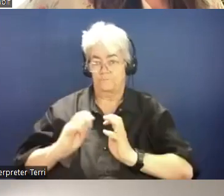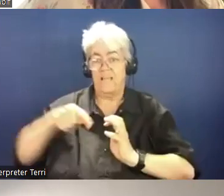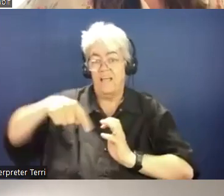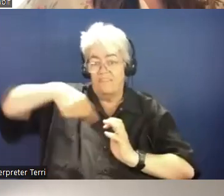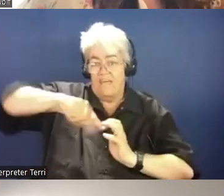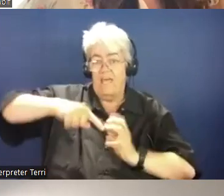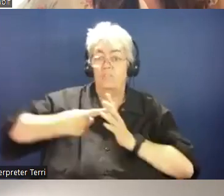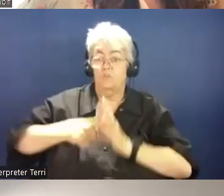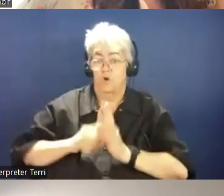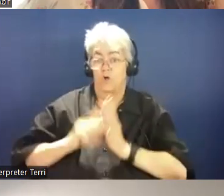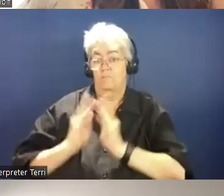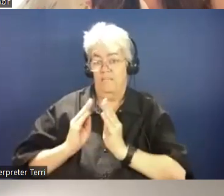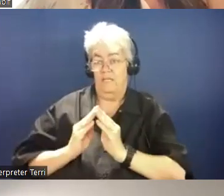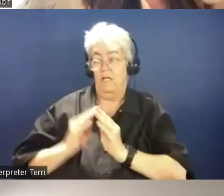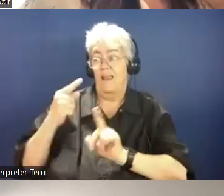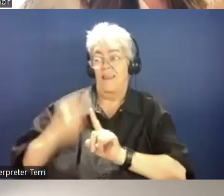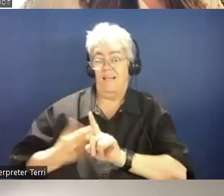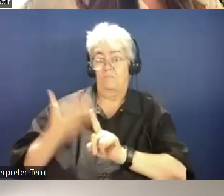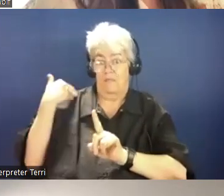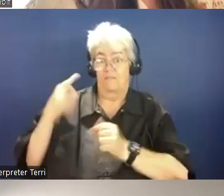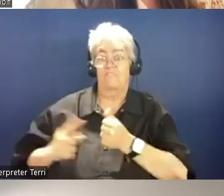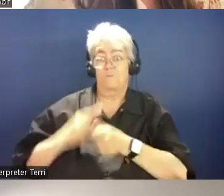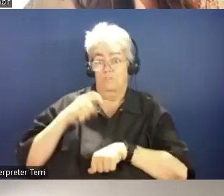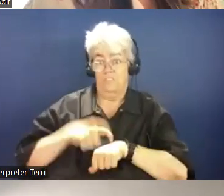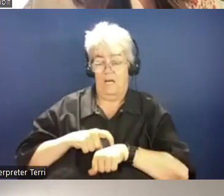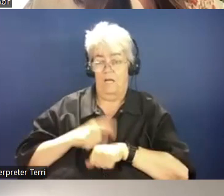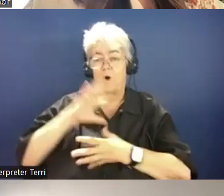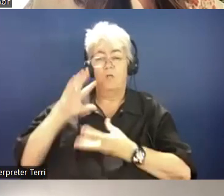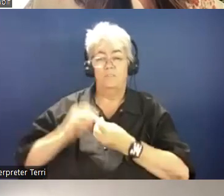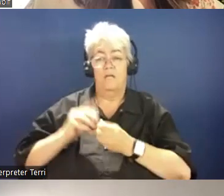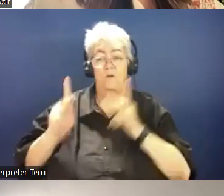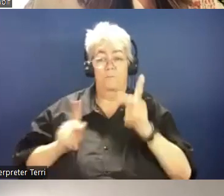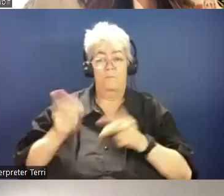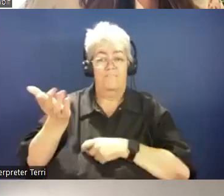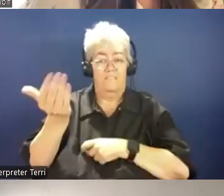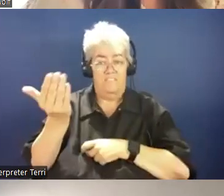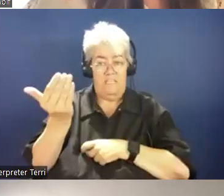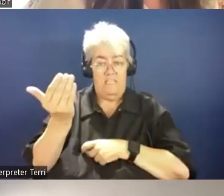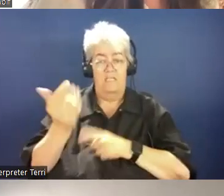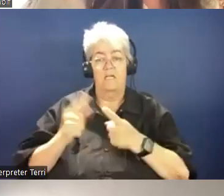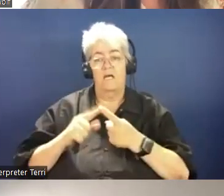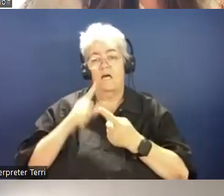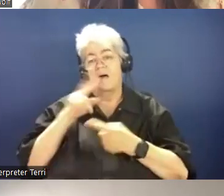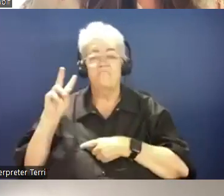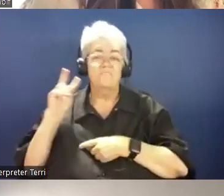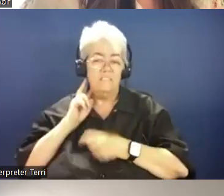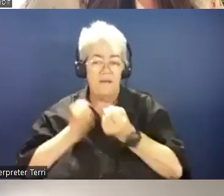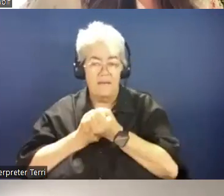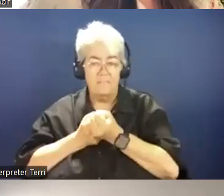They started their first meeting last month. It's 15 members that's composed of victim advocates, community members, attorneys and judges.